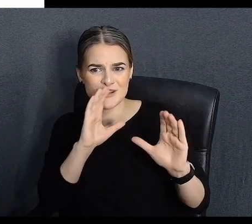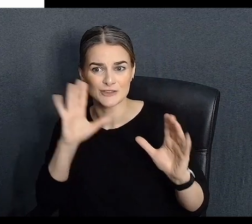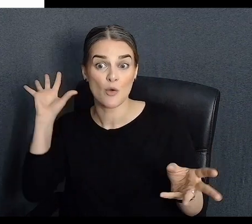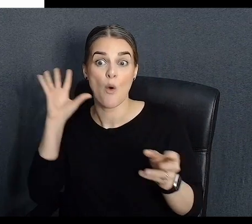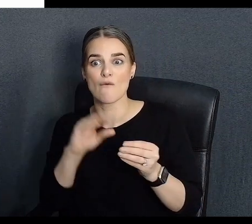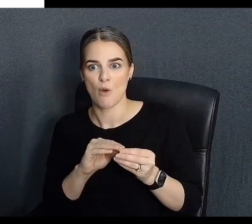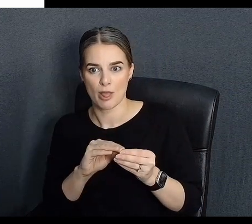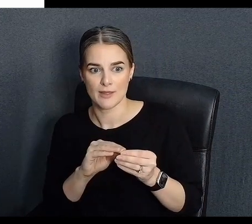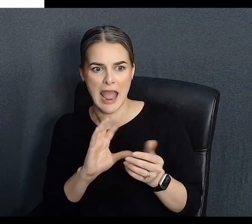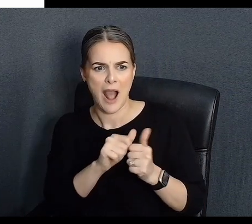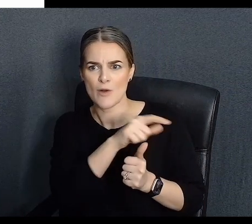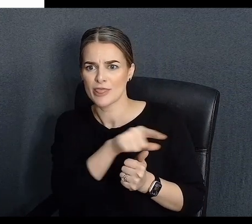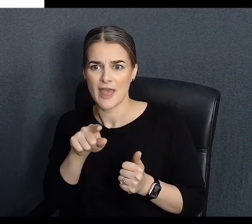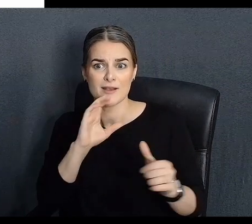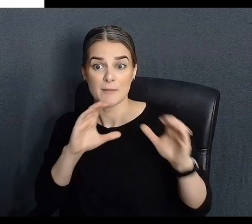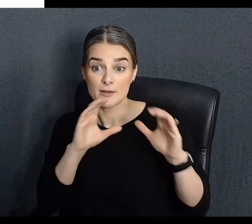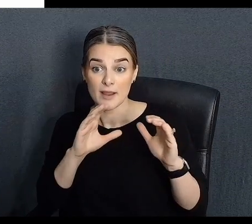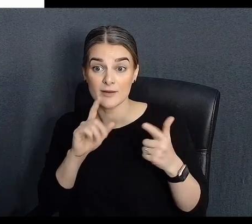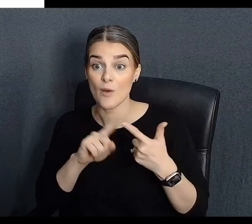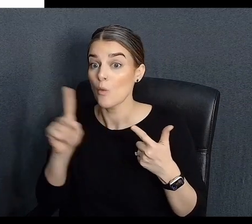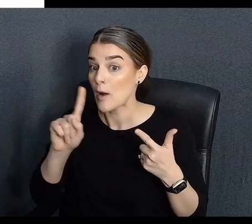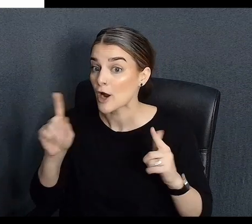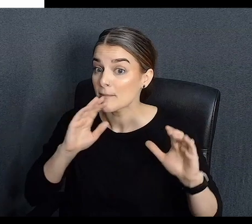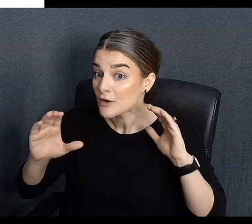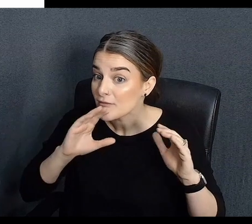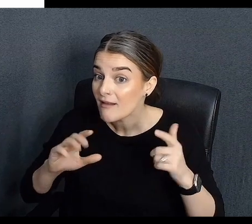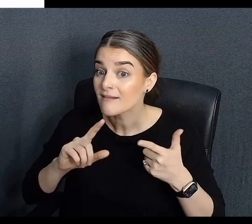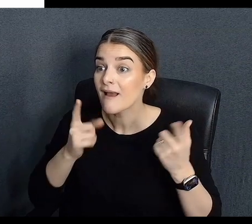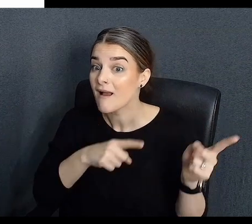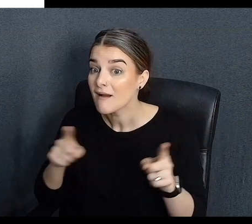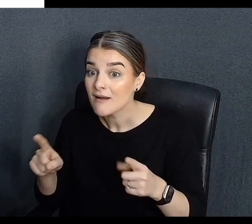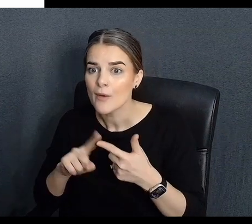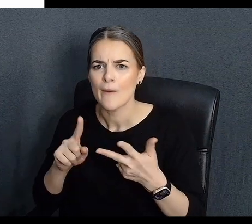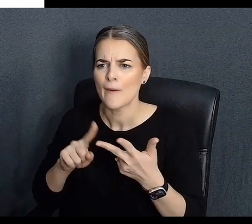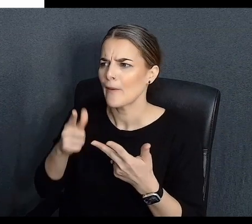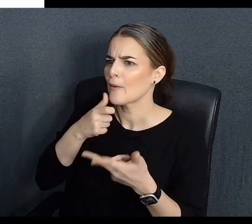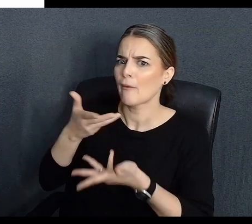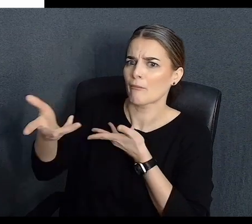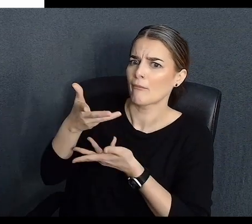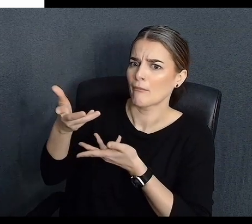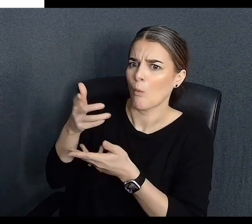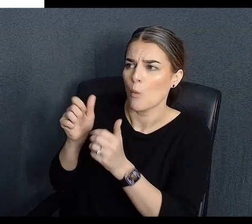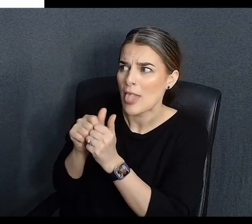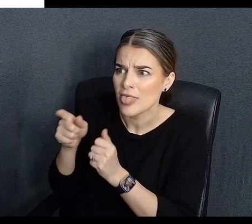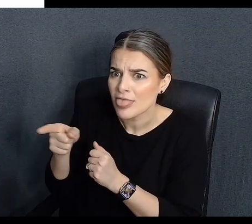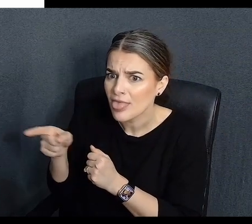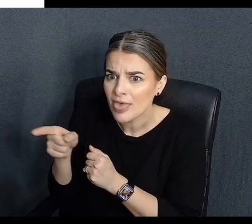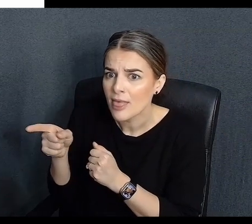And then also, where are they communicating? Who are they communicating with? We want to look at all of those things.